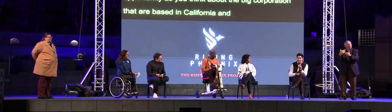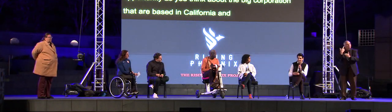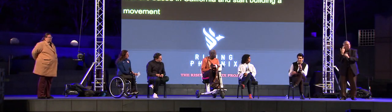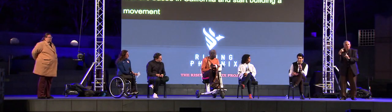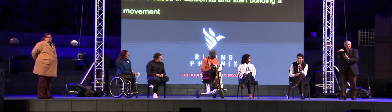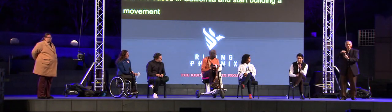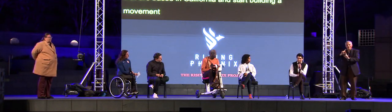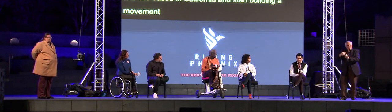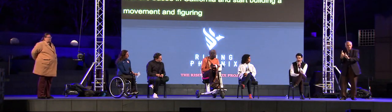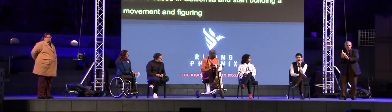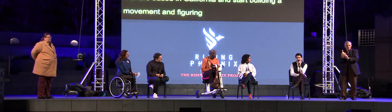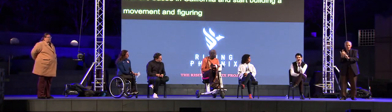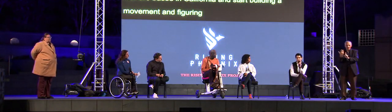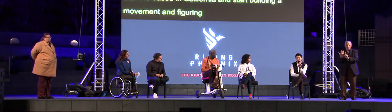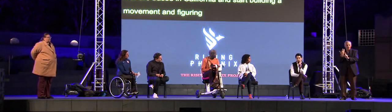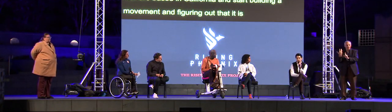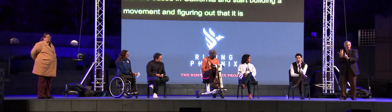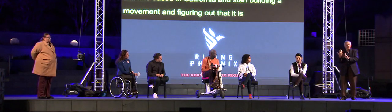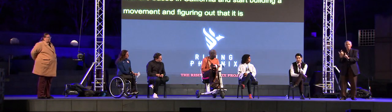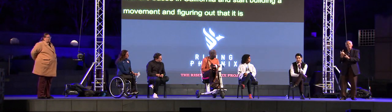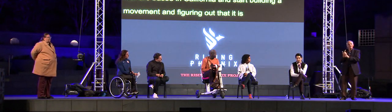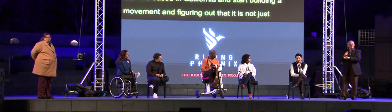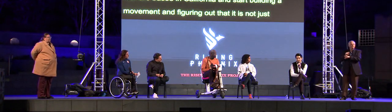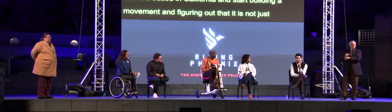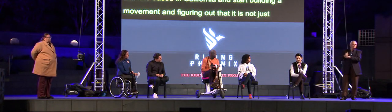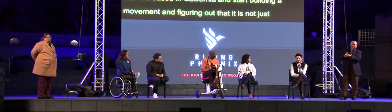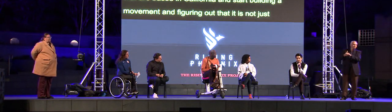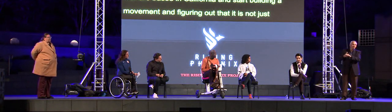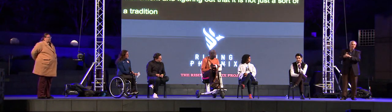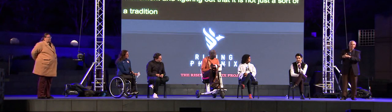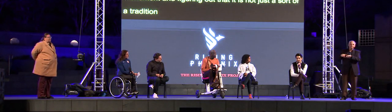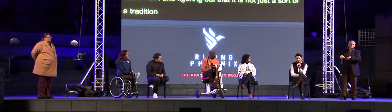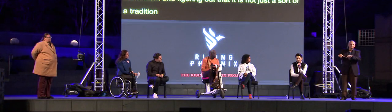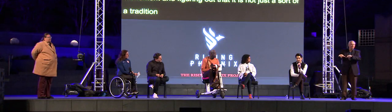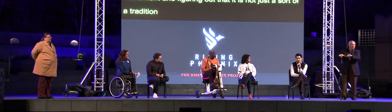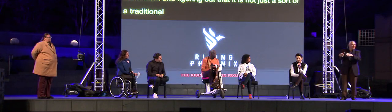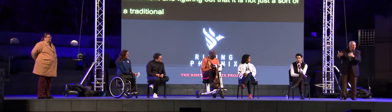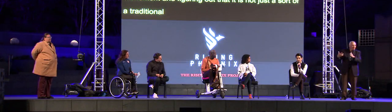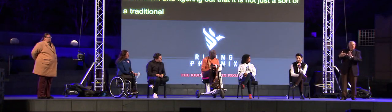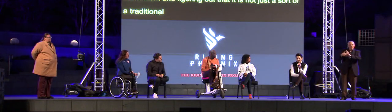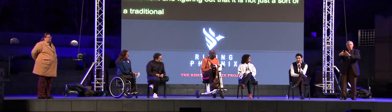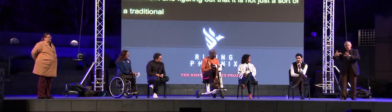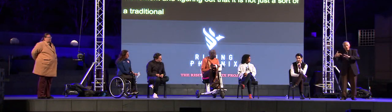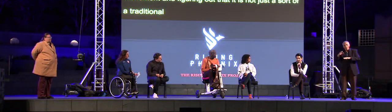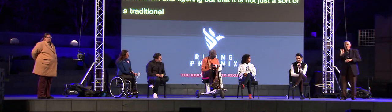a traditional brand, corporate engagement,